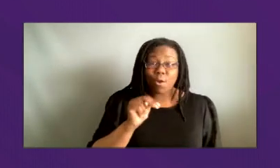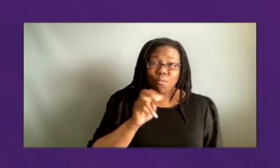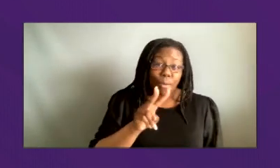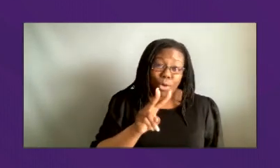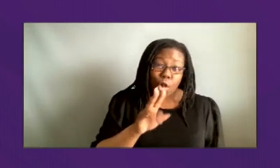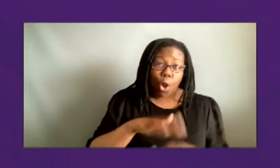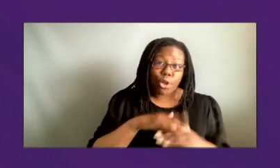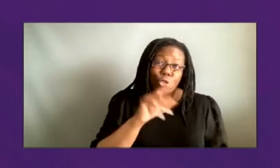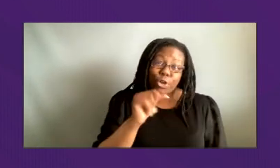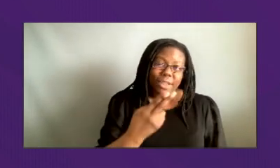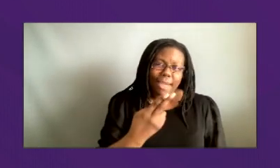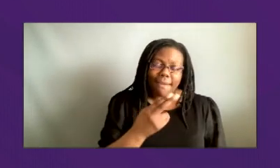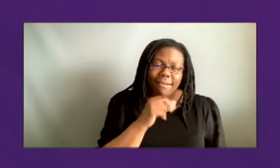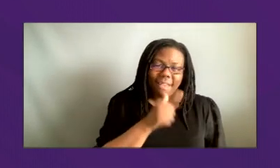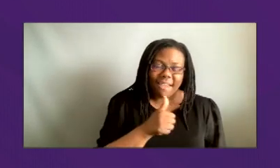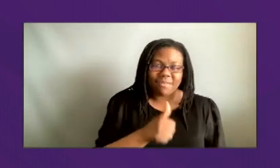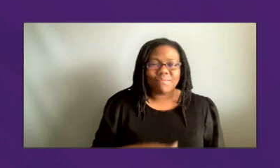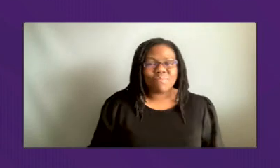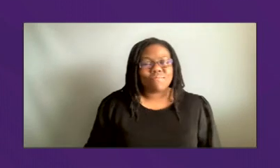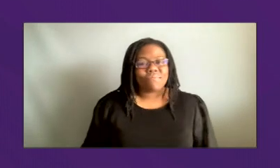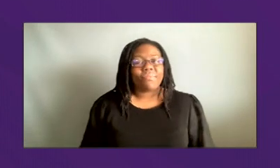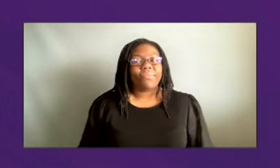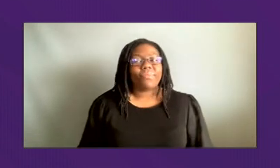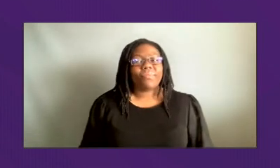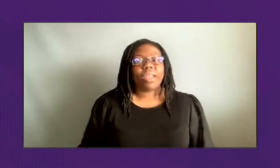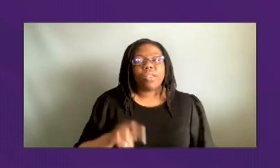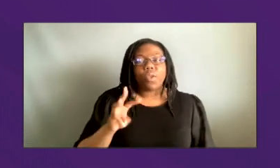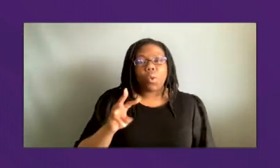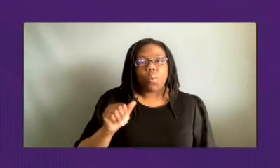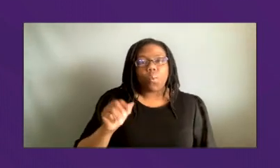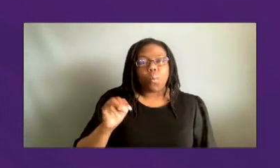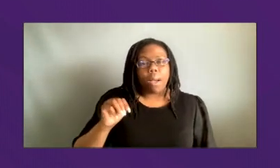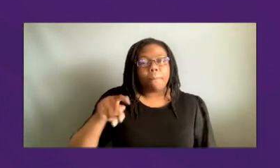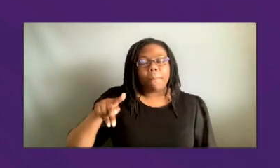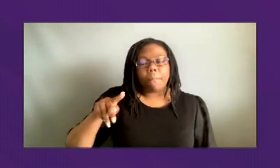in negotiations with the Wampanoag Nation, and it was a three-day event. This event